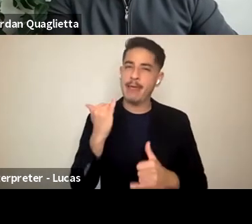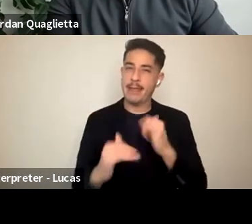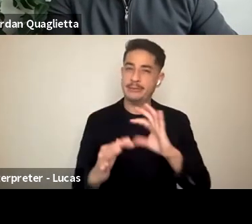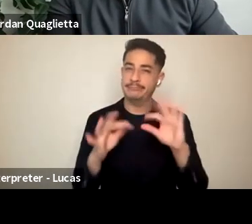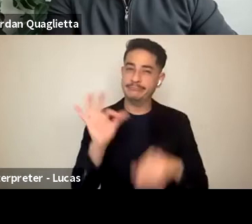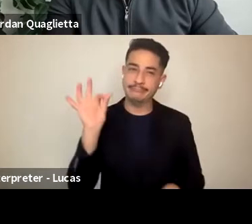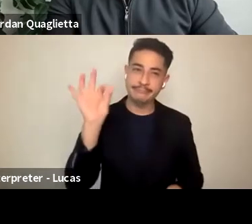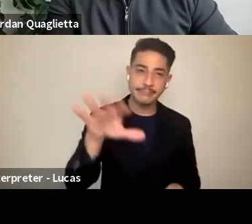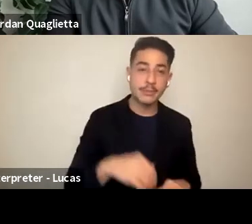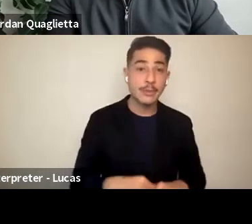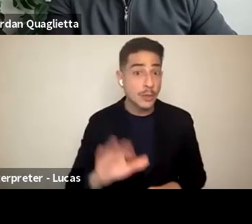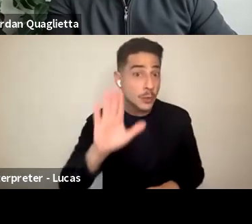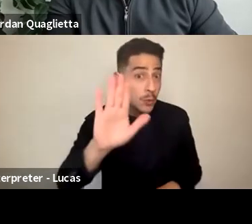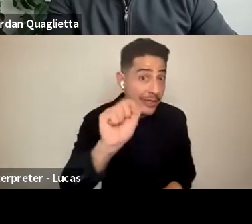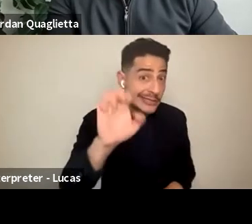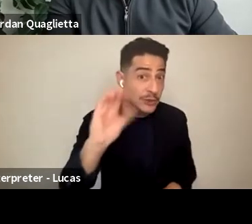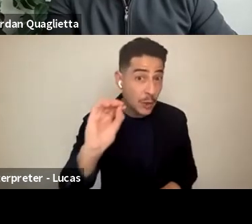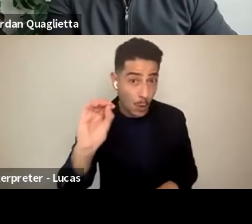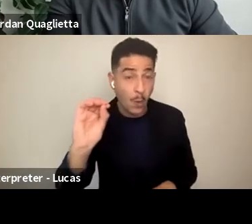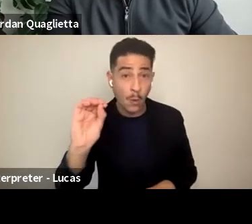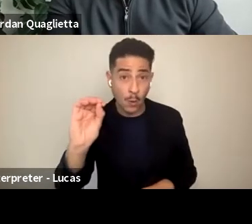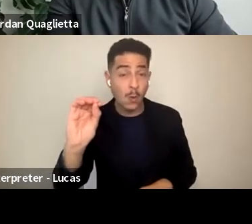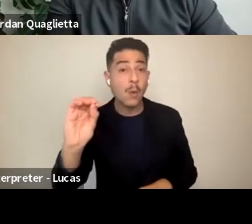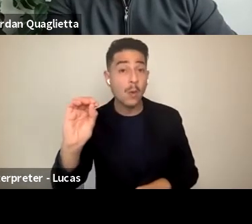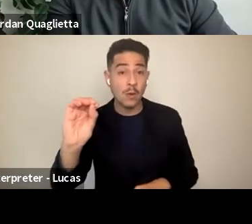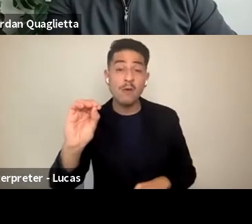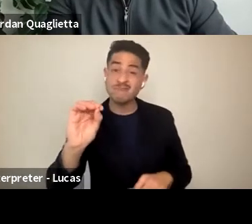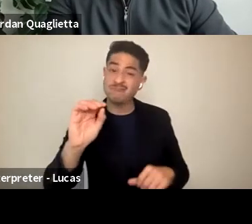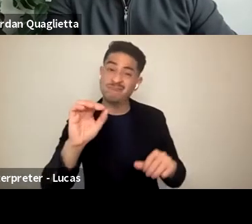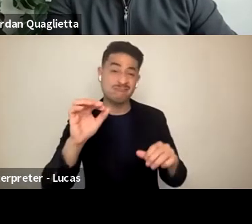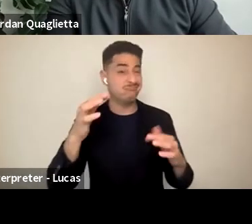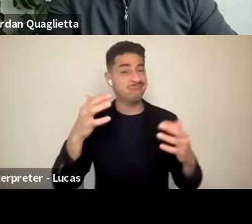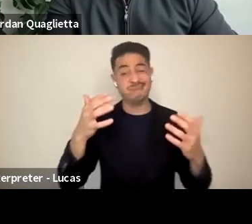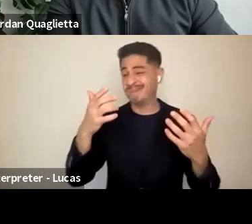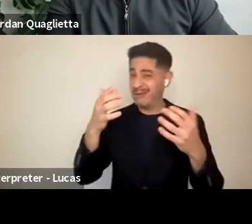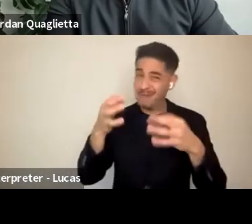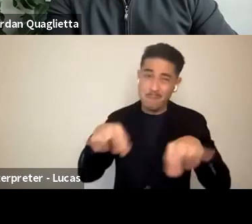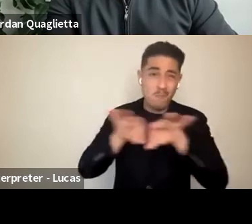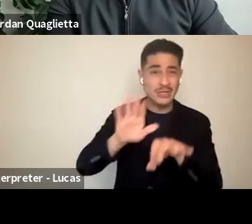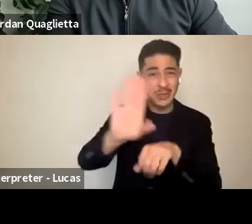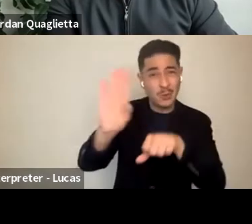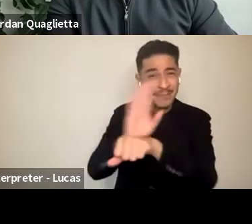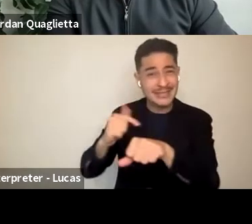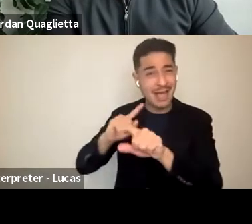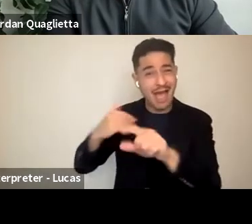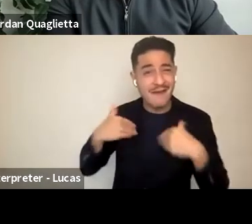SEO is going to touch all the different parts of your business. Don't be afraid to include people in the house in the conversation